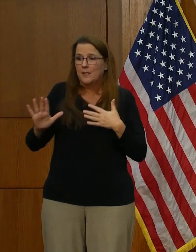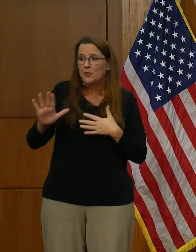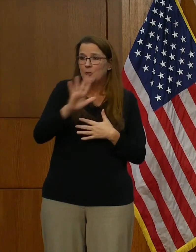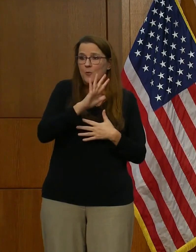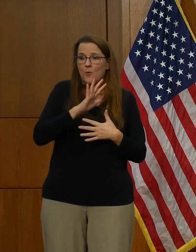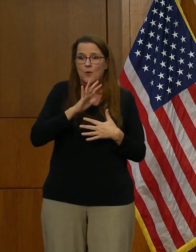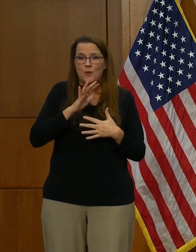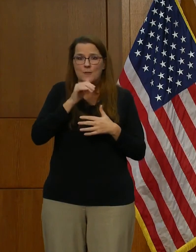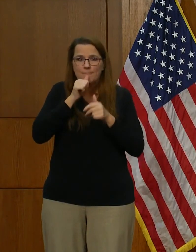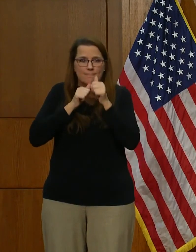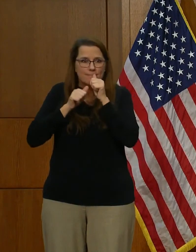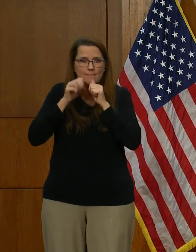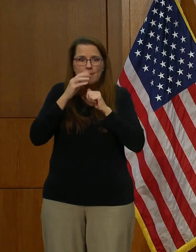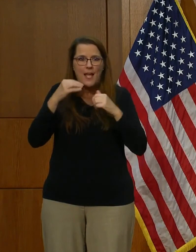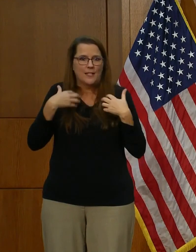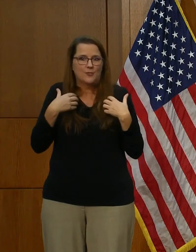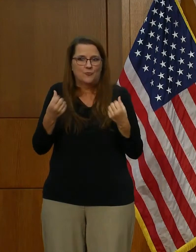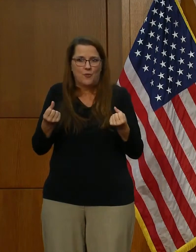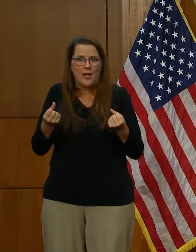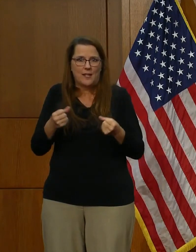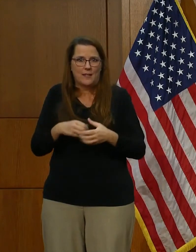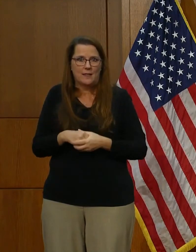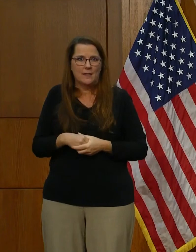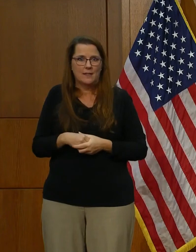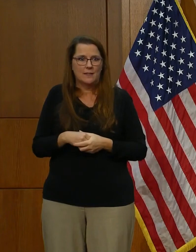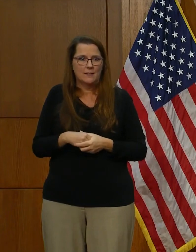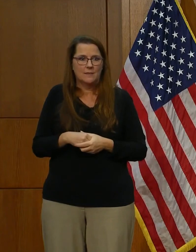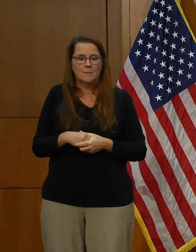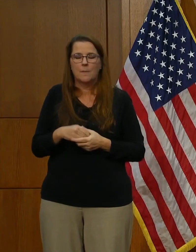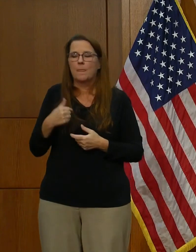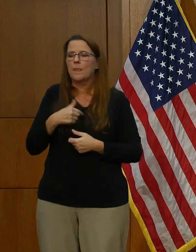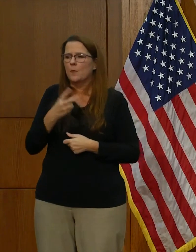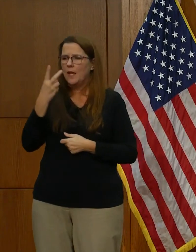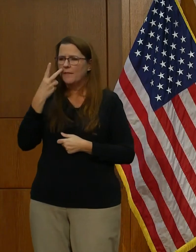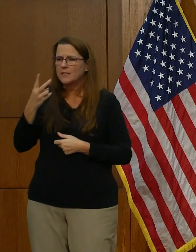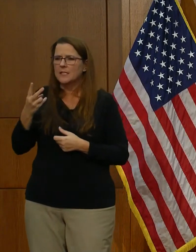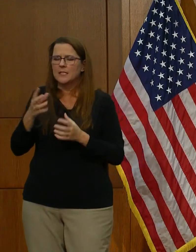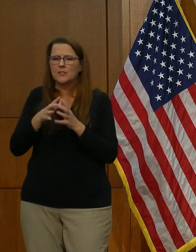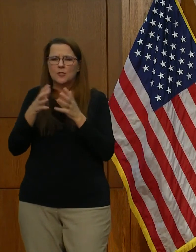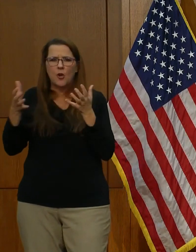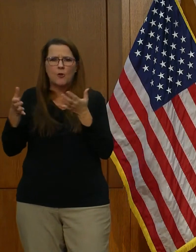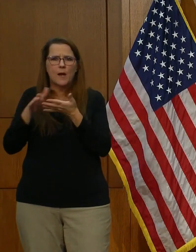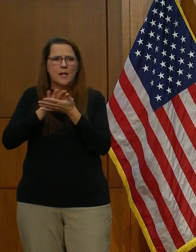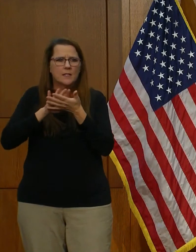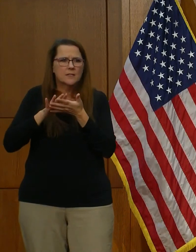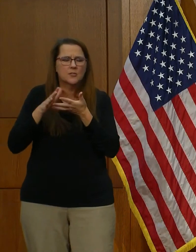ENCOURAGED BY YOUR RESILIENCE AND STRENGTH. WE HAVE SEEN SUCH